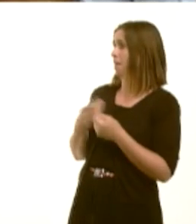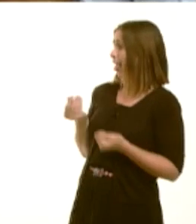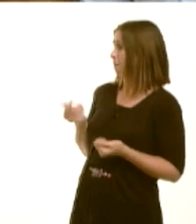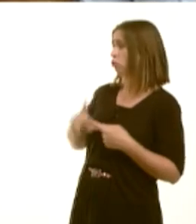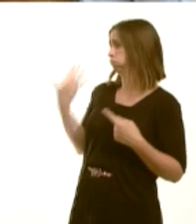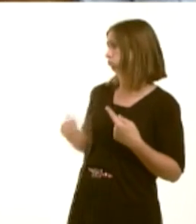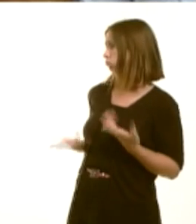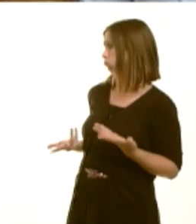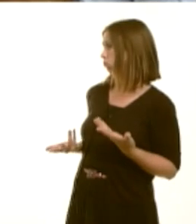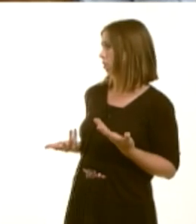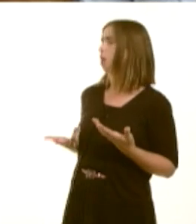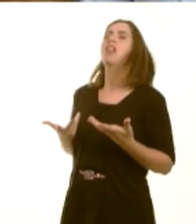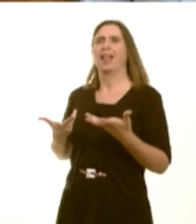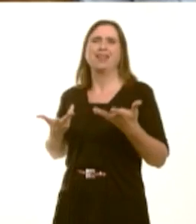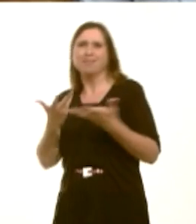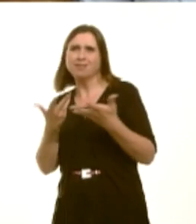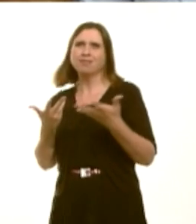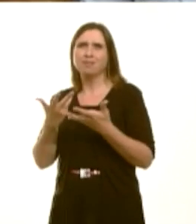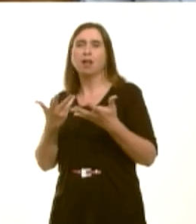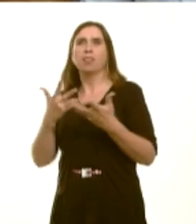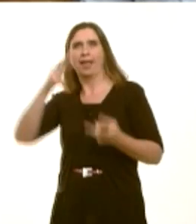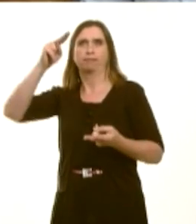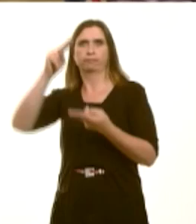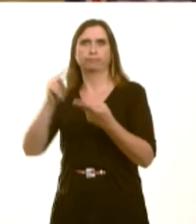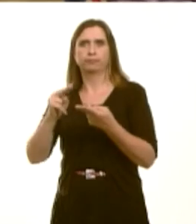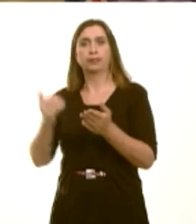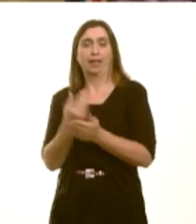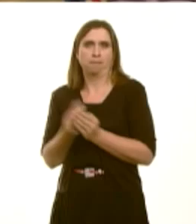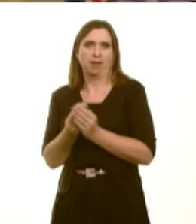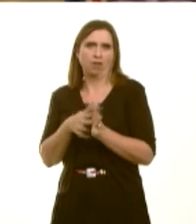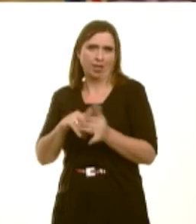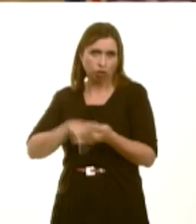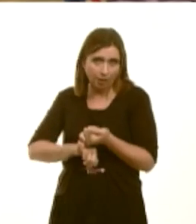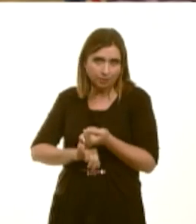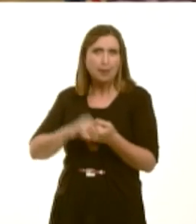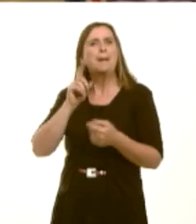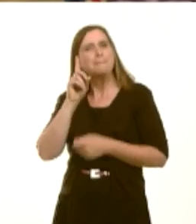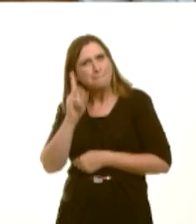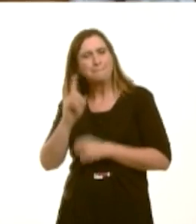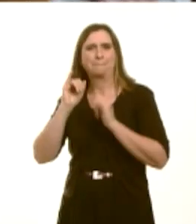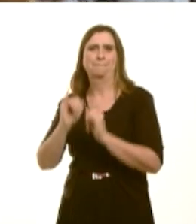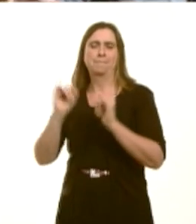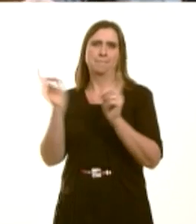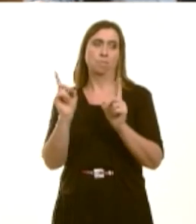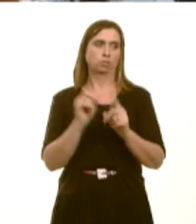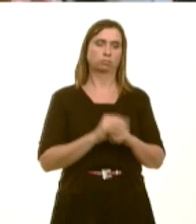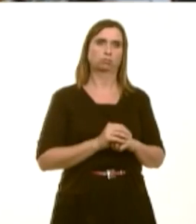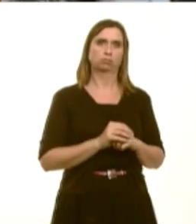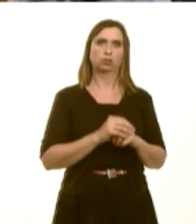price, and then of course there is a cost saving as far as the NHS is concerned. The difficulty with having a system where there is no pressure on those drugs companies is